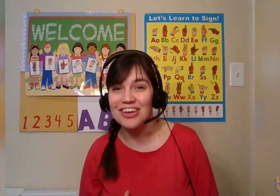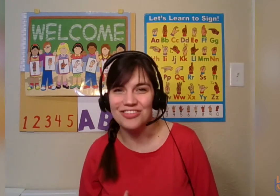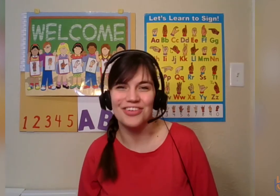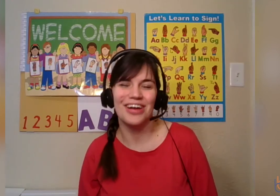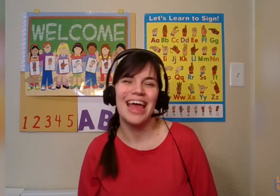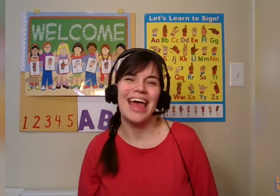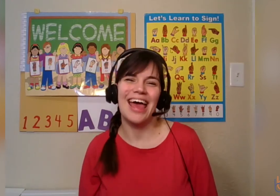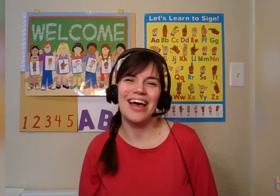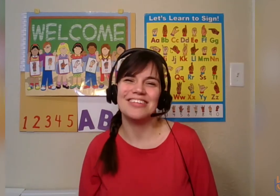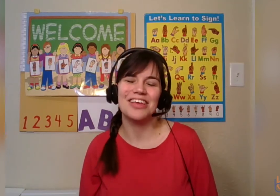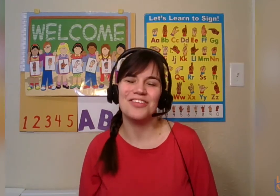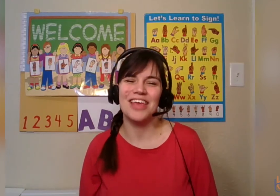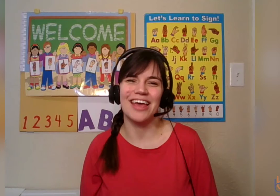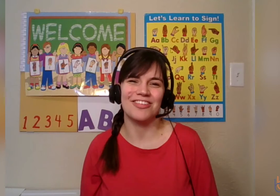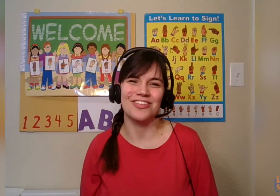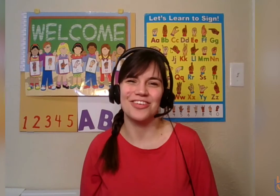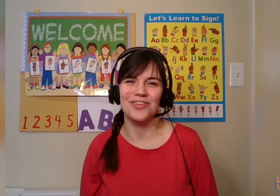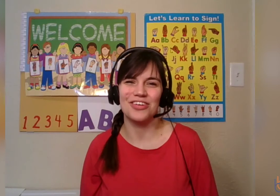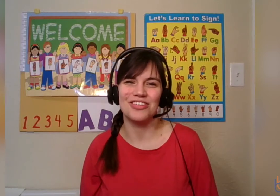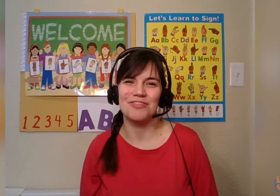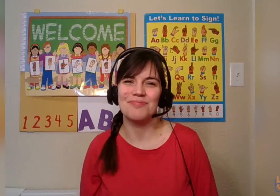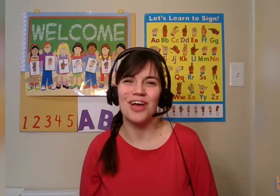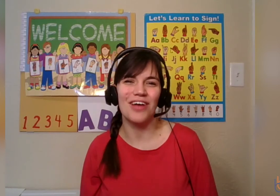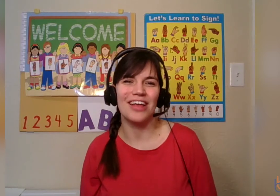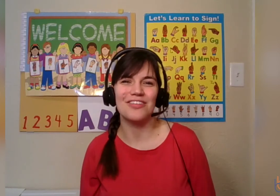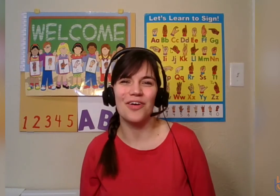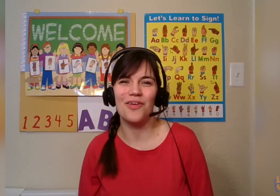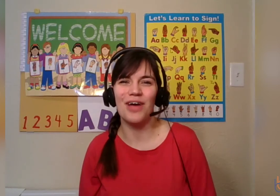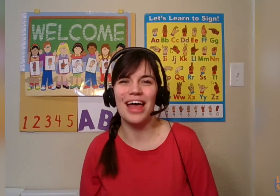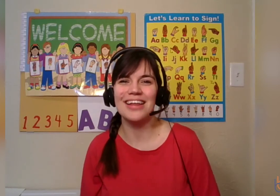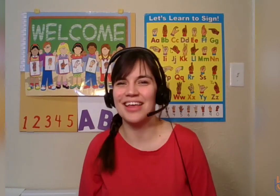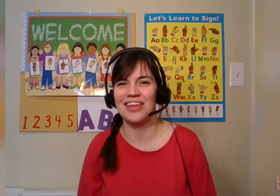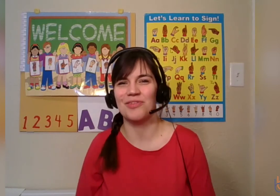drew to give you the answers to the worksheet. All right, so go ahead get your